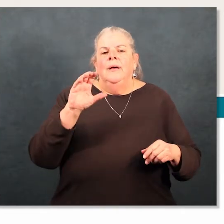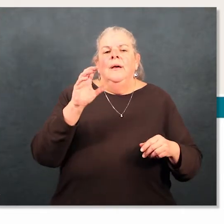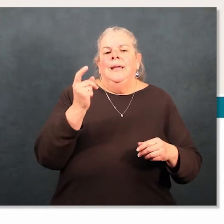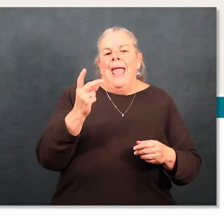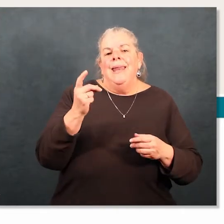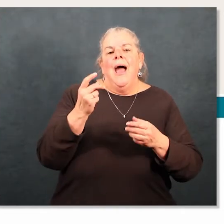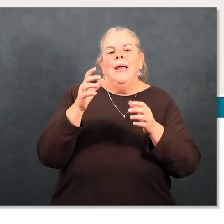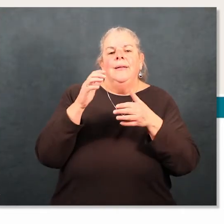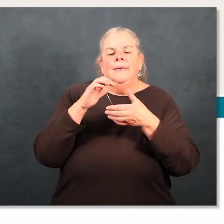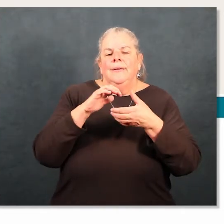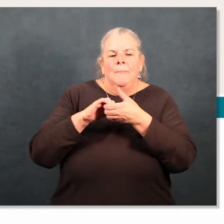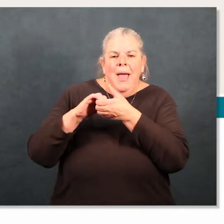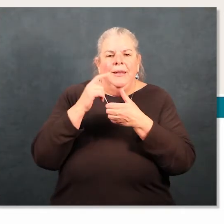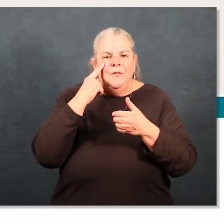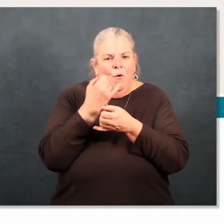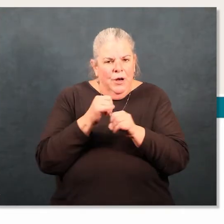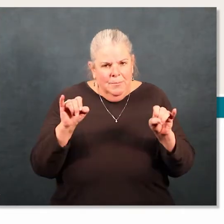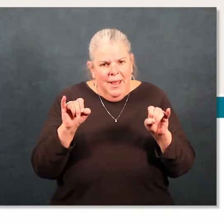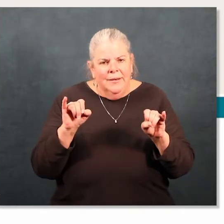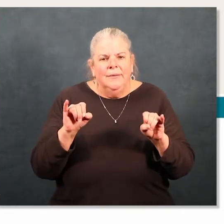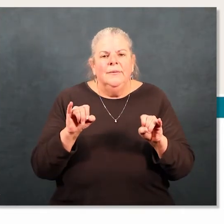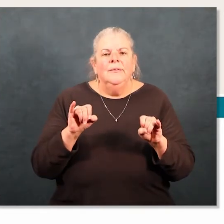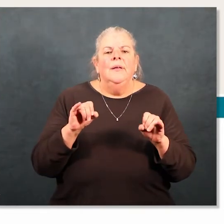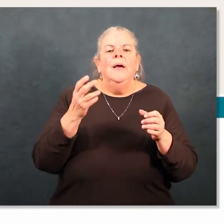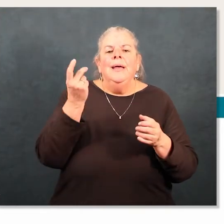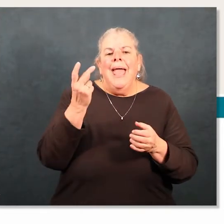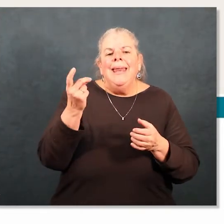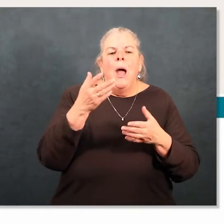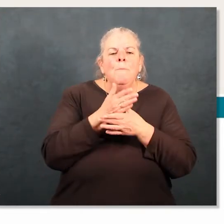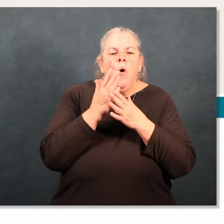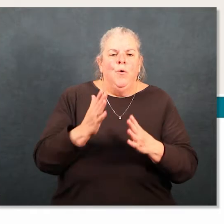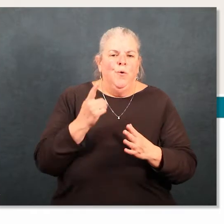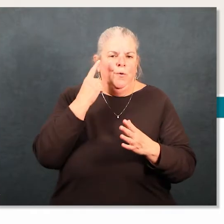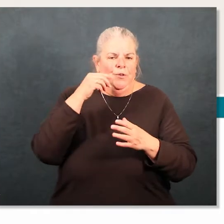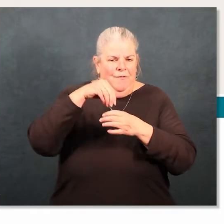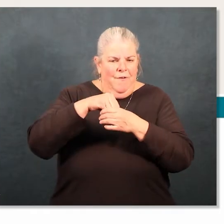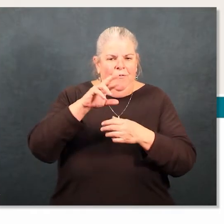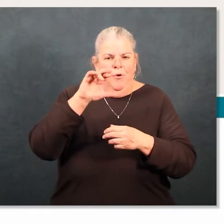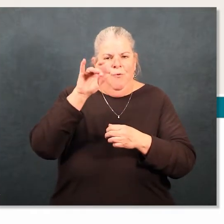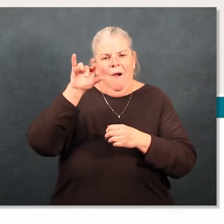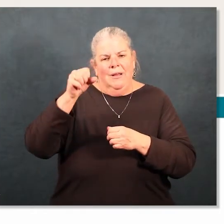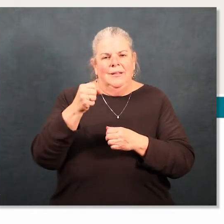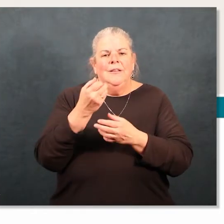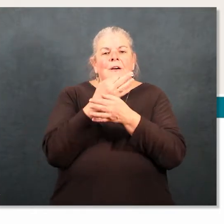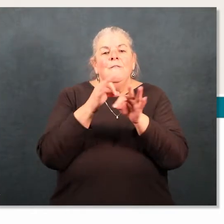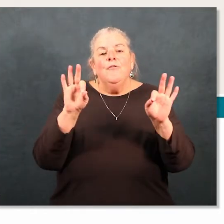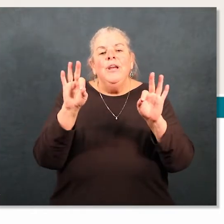Canine Partners of the Rockies is another. Freedom Service Dogs of America